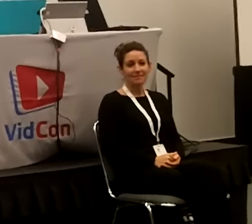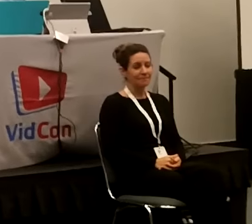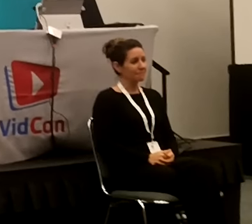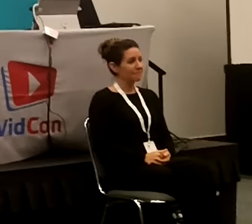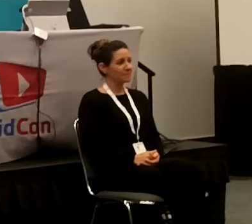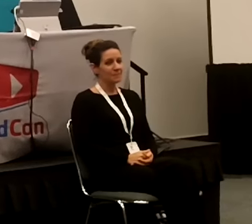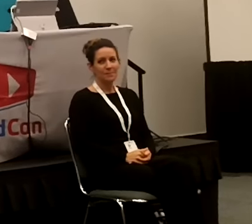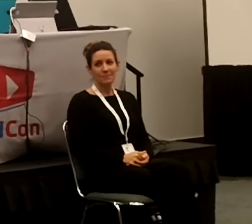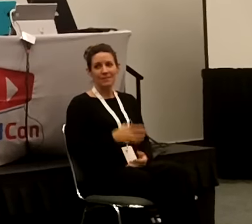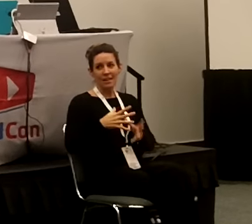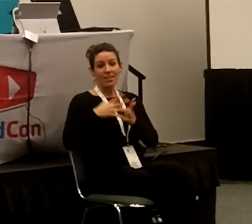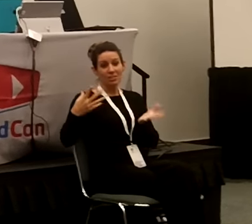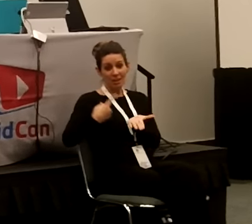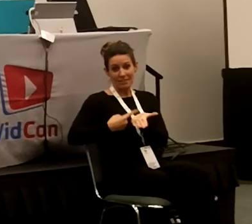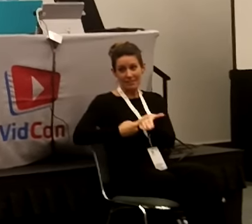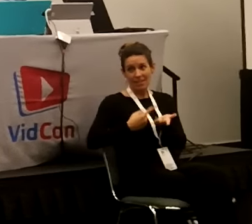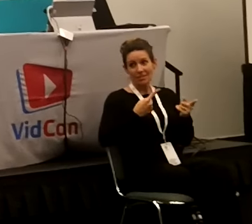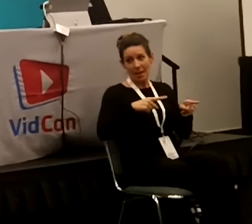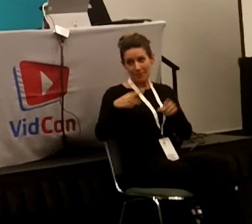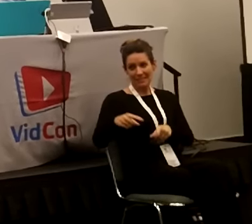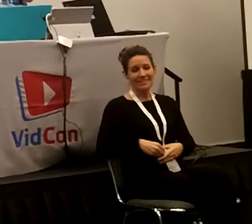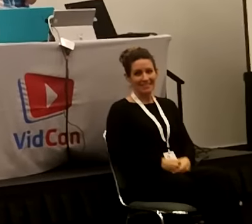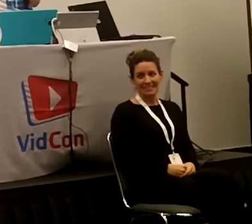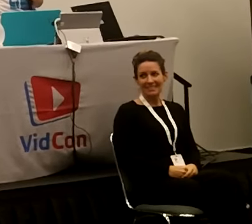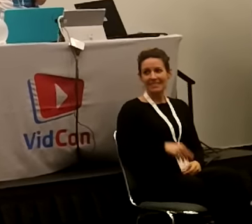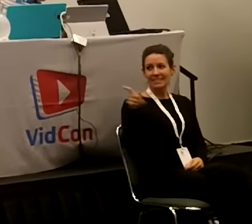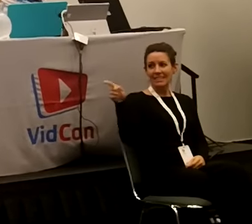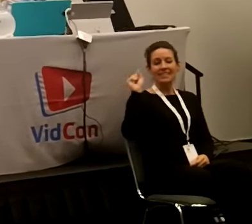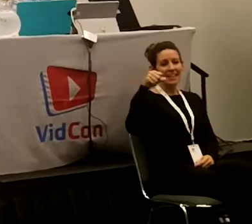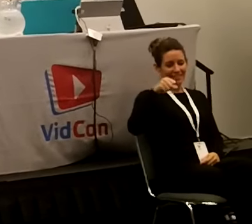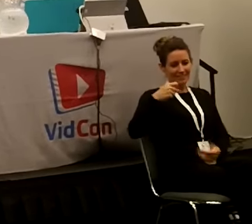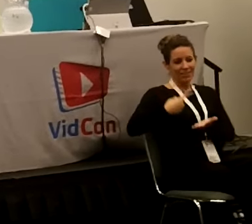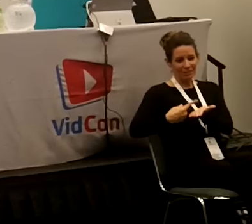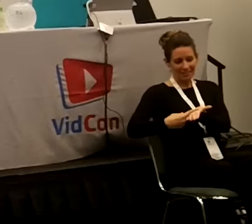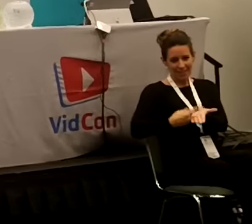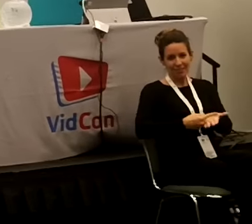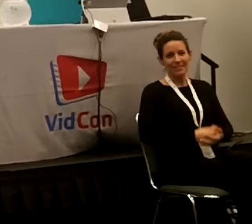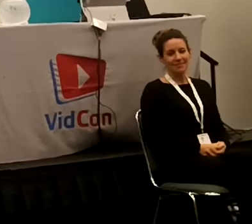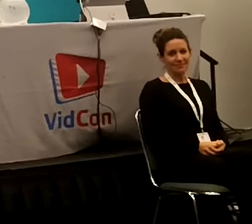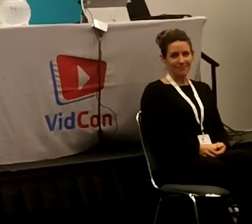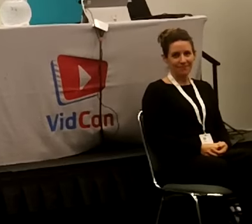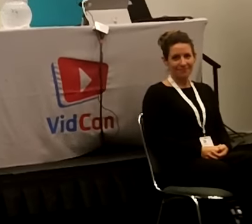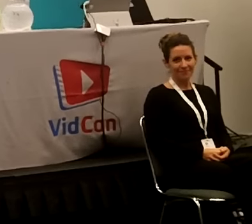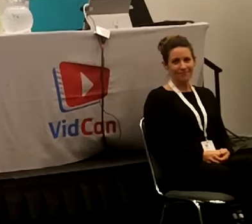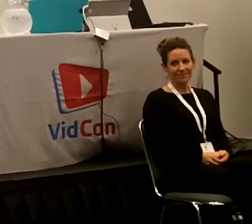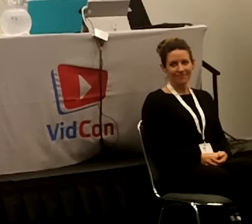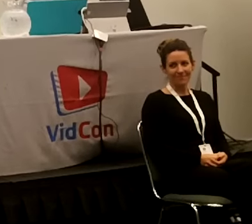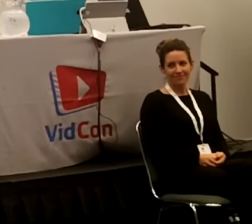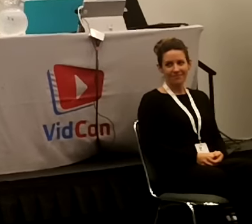There's a lot of discussion happening about it. Yes, there is. Yeah, there's a lot of discussion.